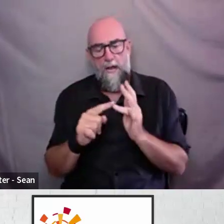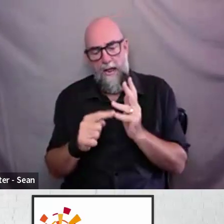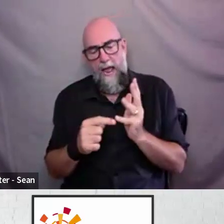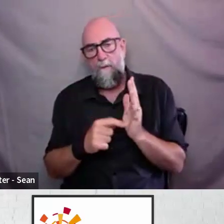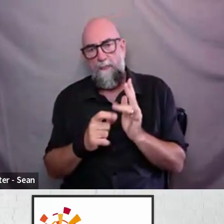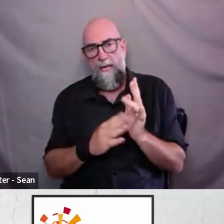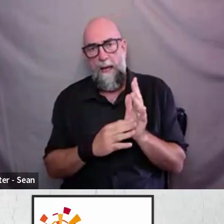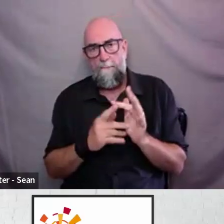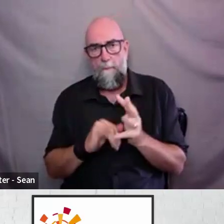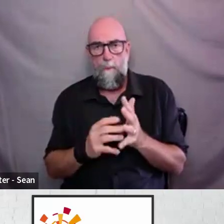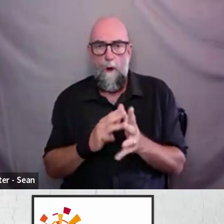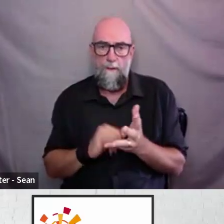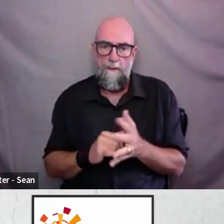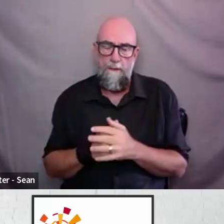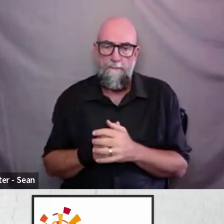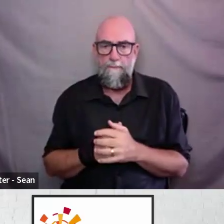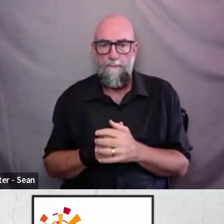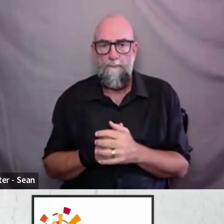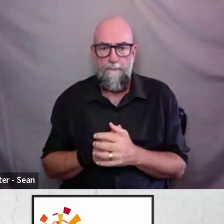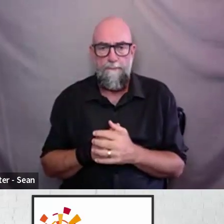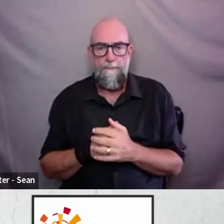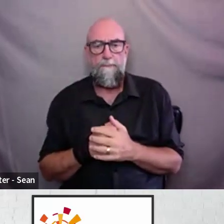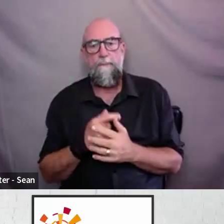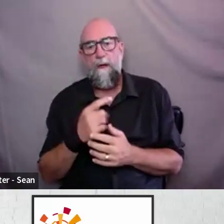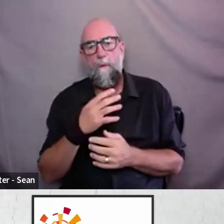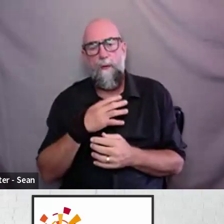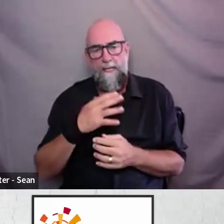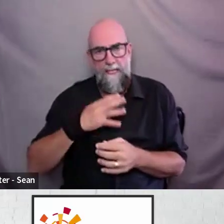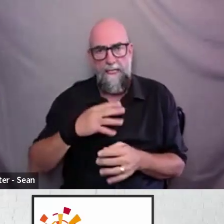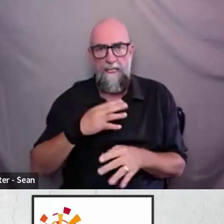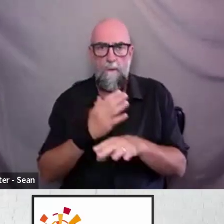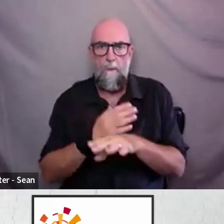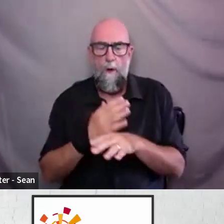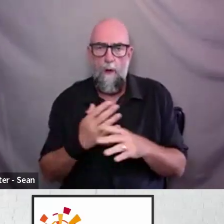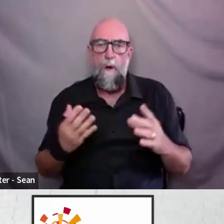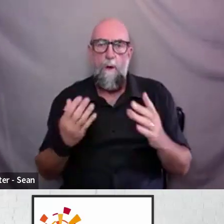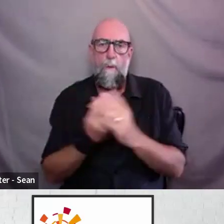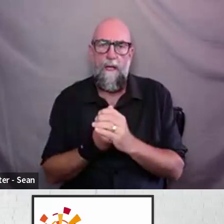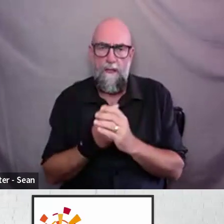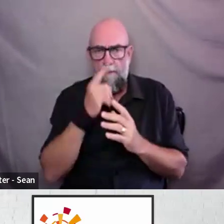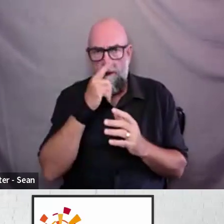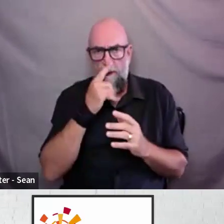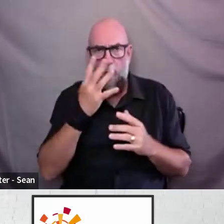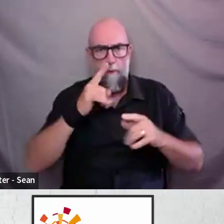on a different place in the spectrum, but what I did not like was when my fellow activists who I